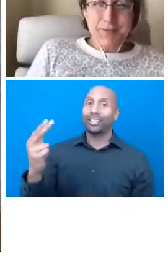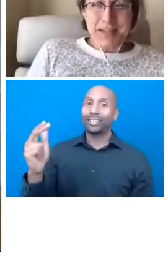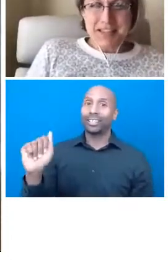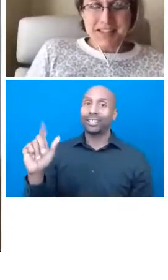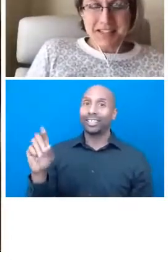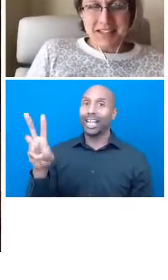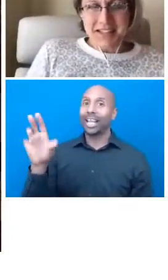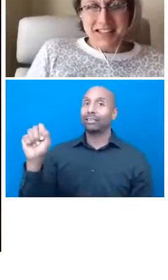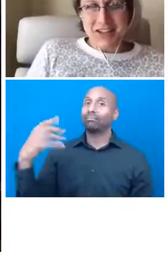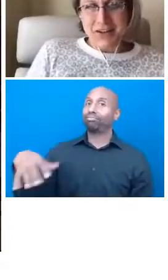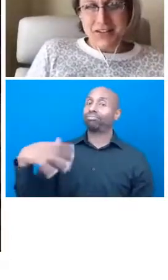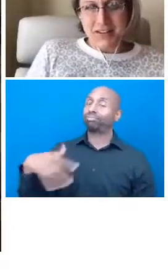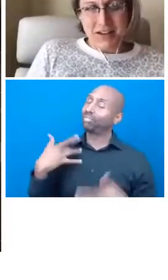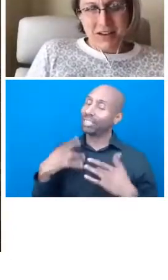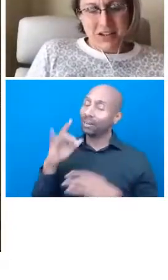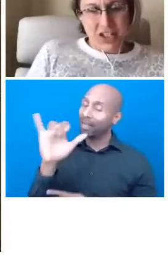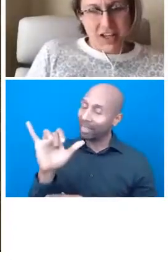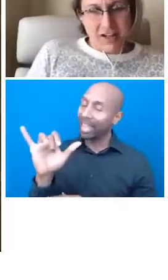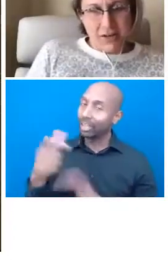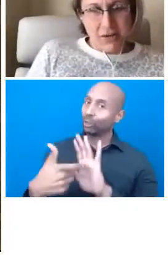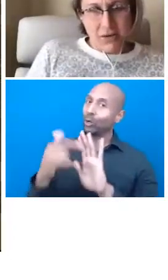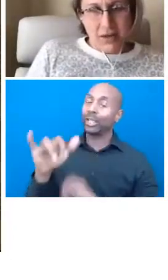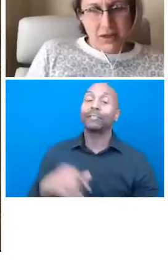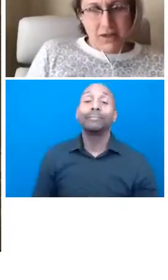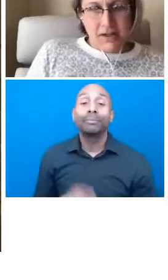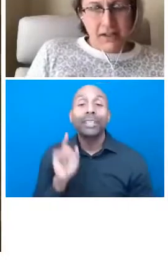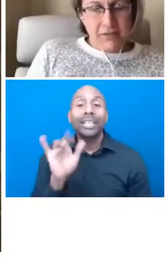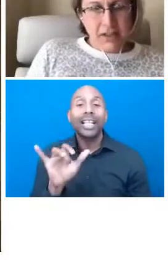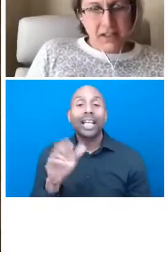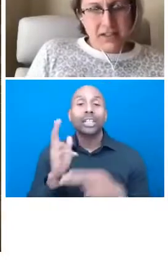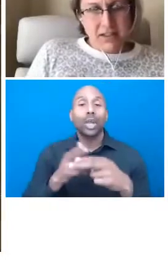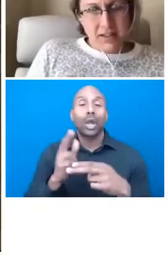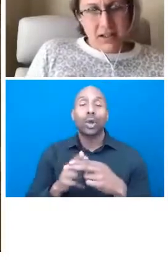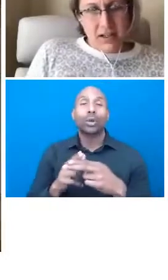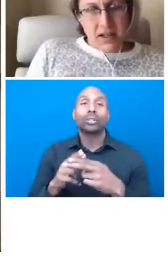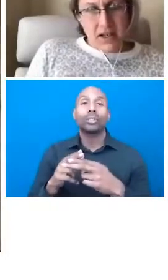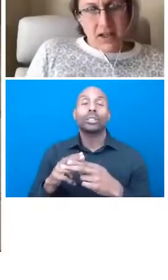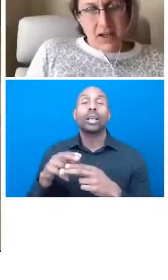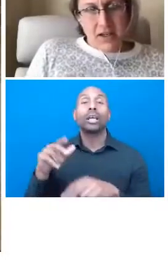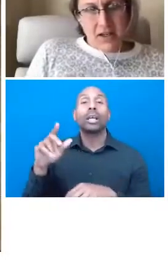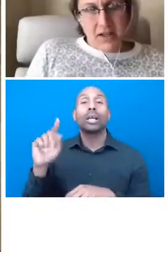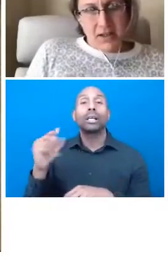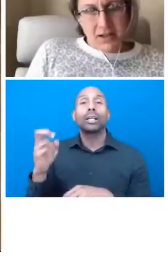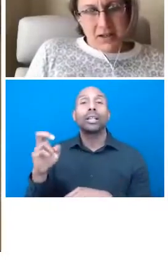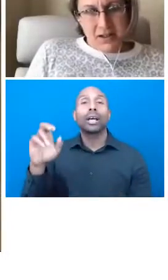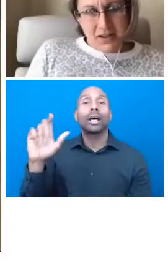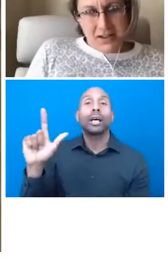This piece is called The Long Shadow: Cleveland. Jeffrey: Bear with me, folks.